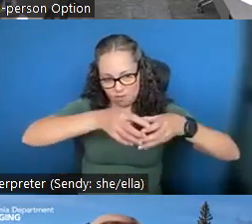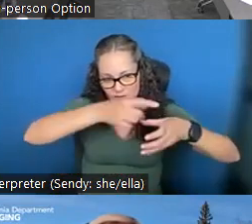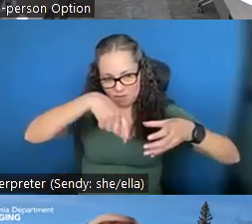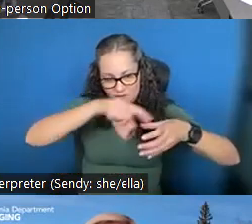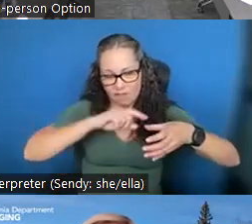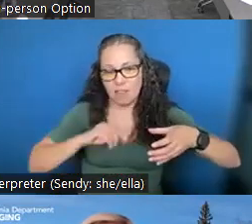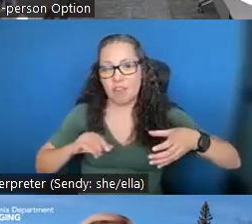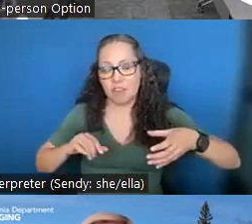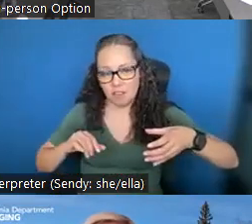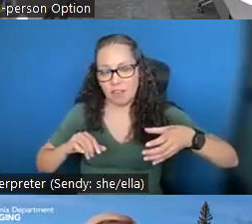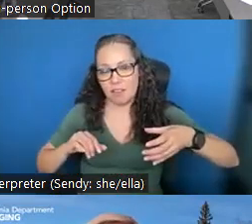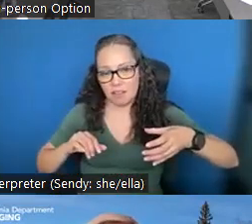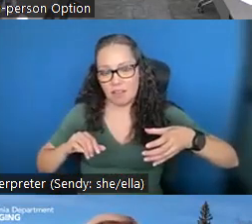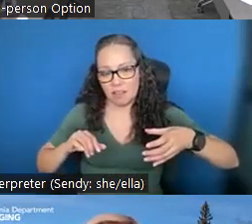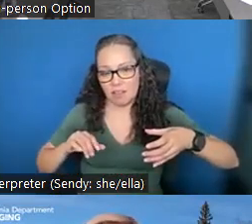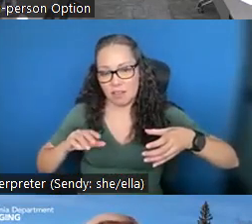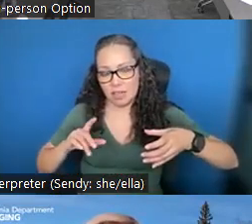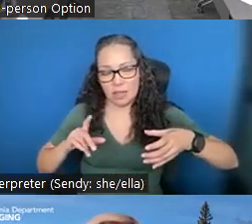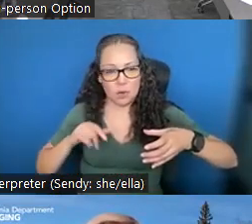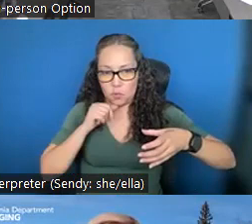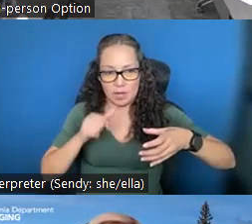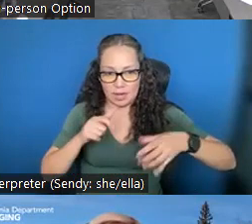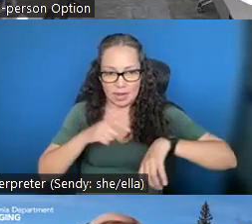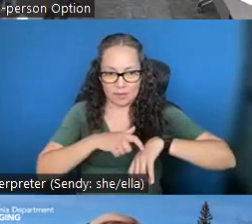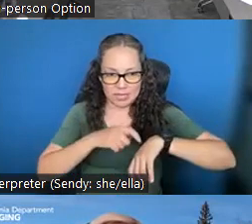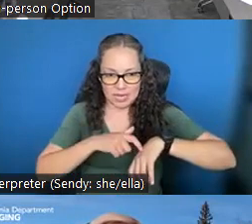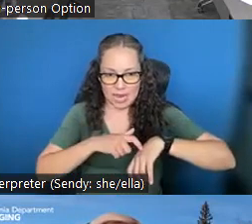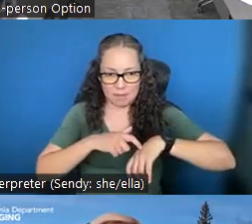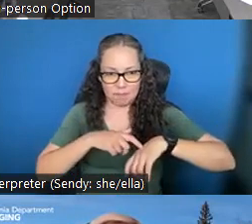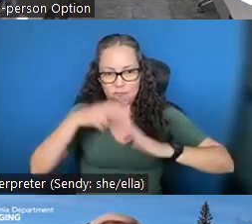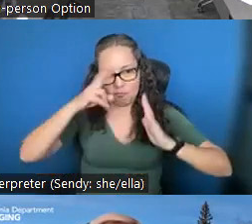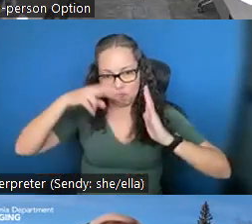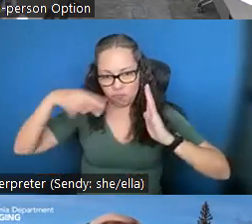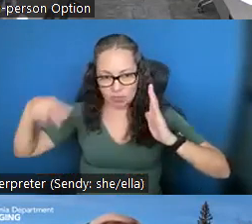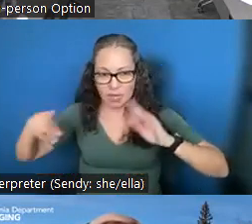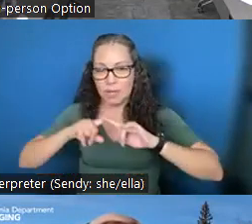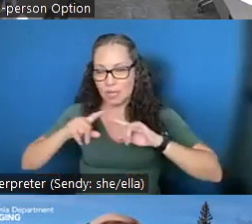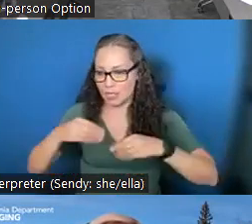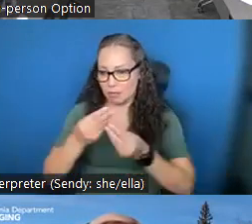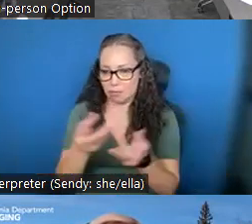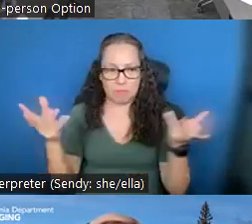we won't spend time on those because you're all going to get the side deck um but that really